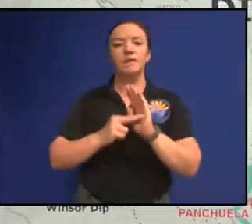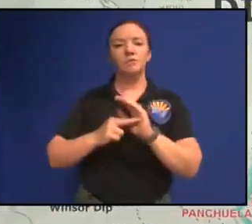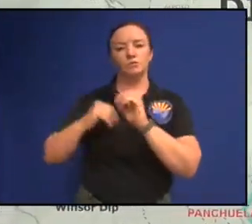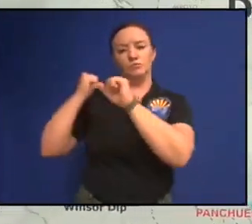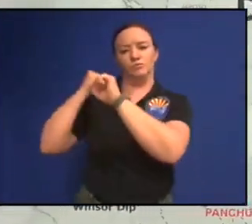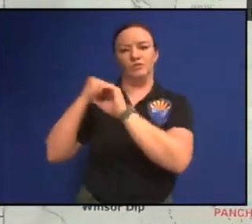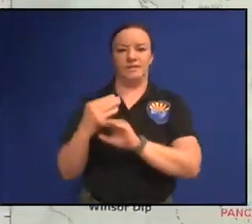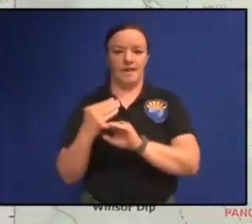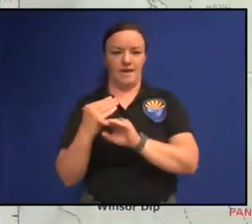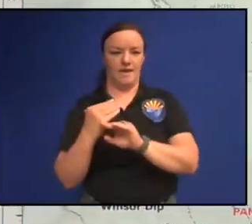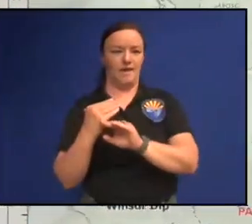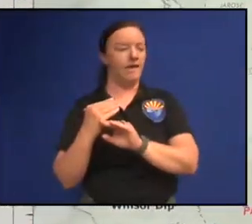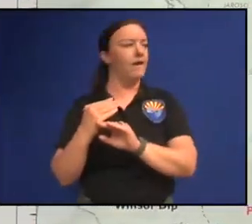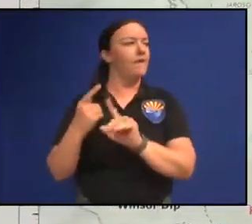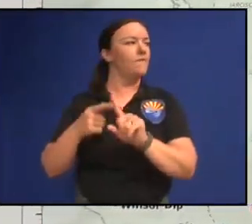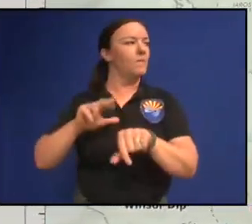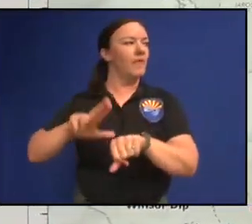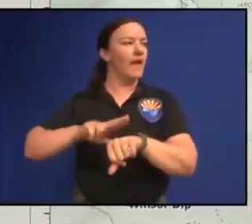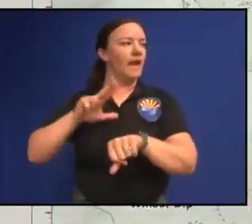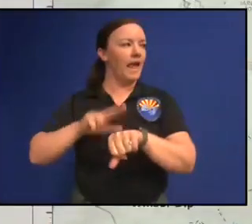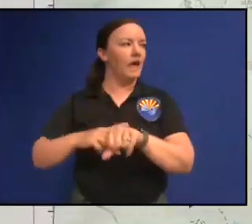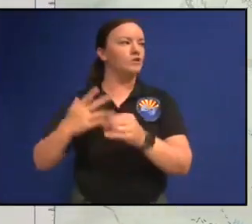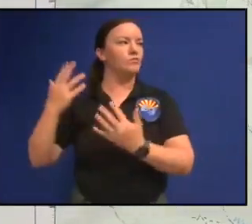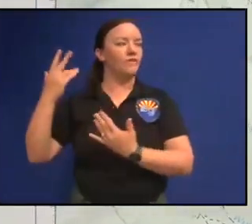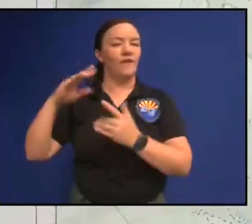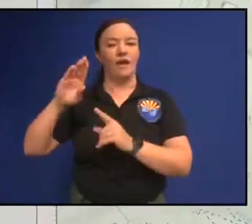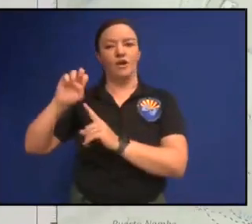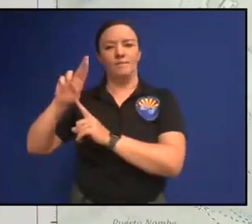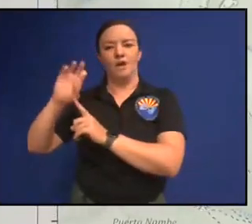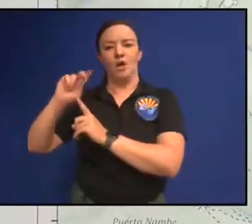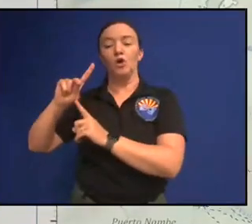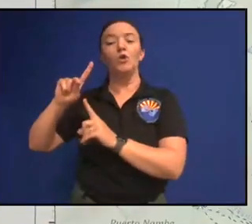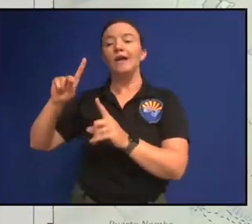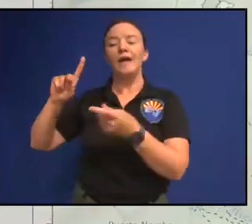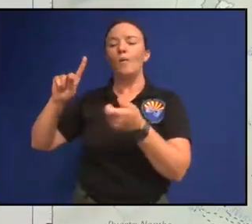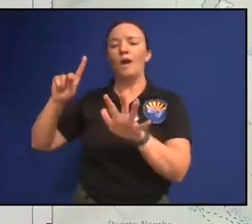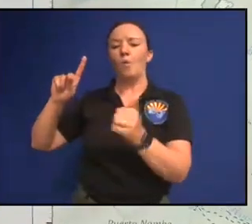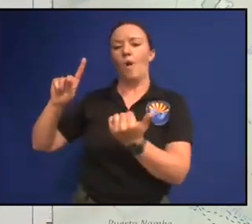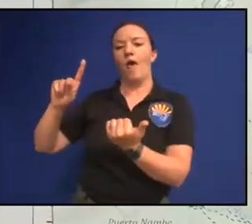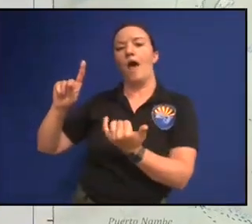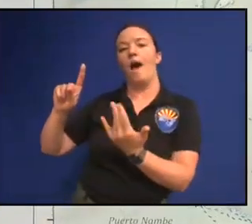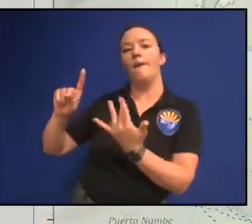FROM THE AREA AND CONTINUING INTO THE SOUTH. IT IS